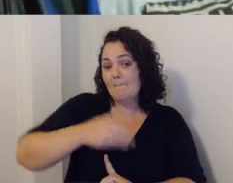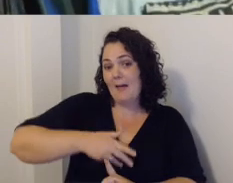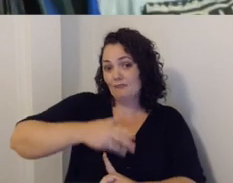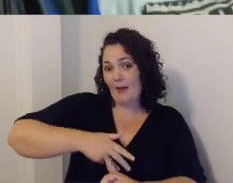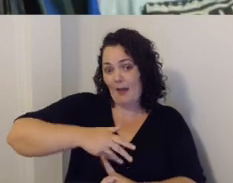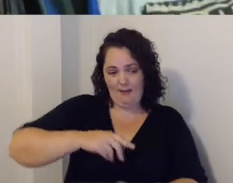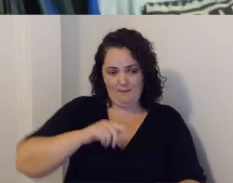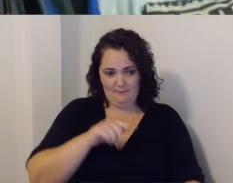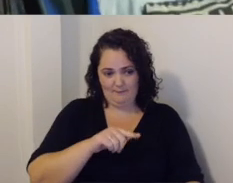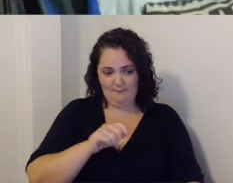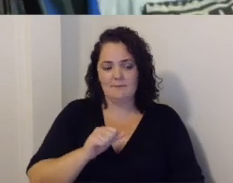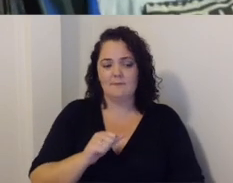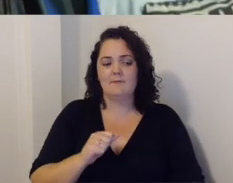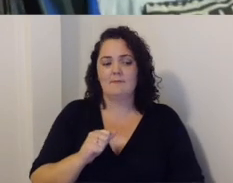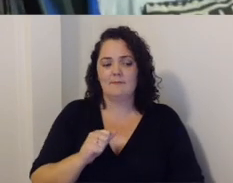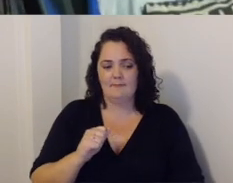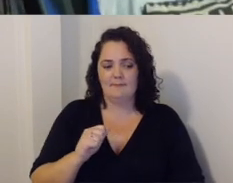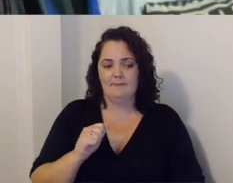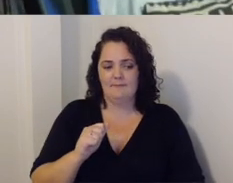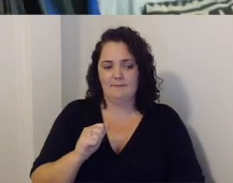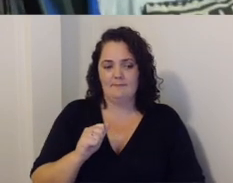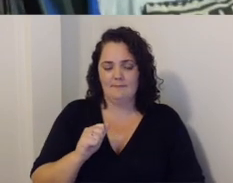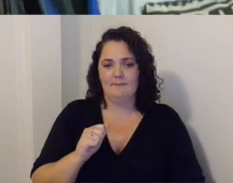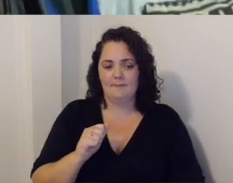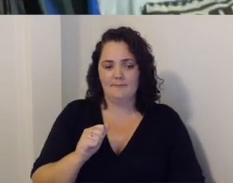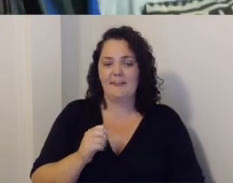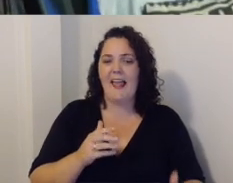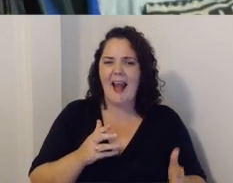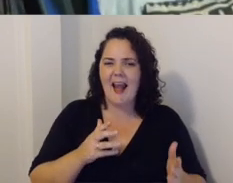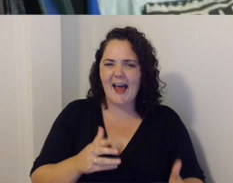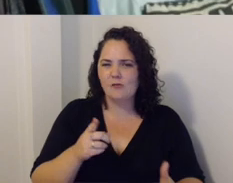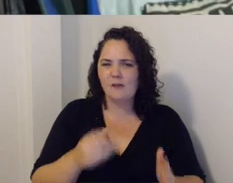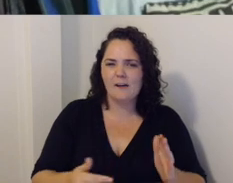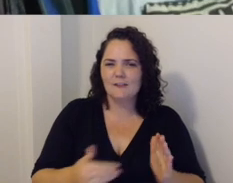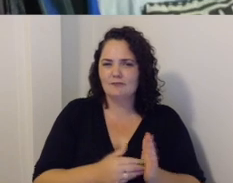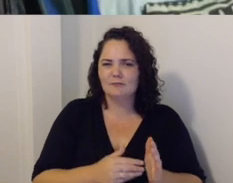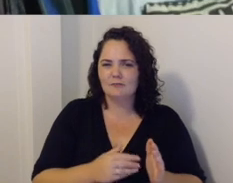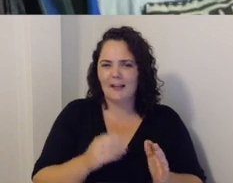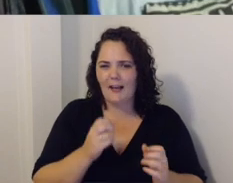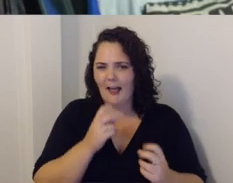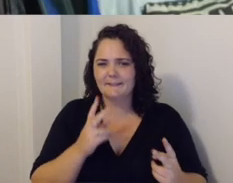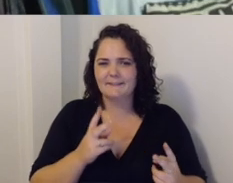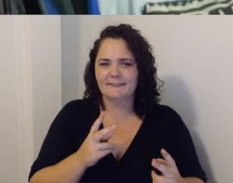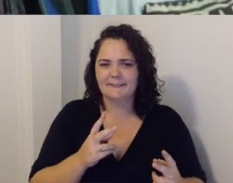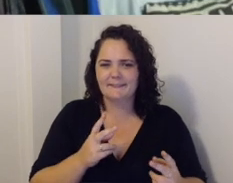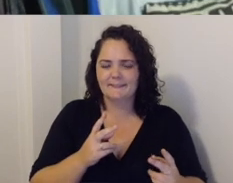lay in the darkness behind him and let the light edge define that that I should say